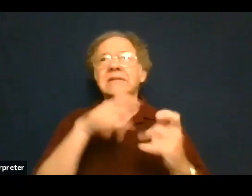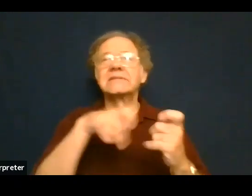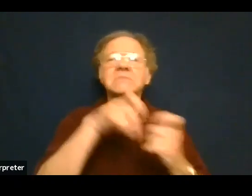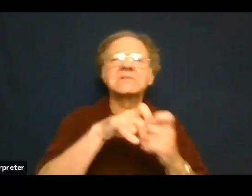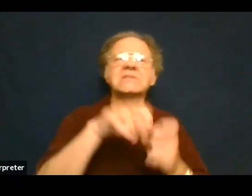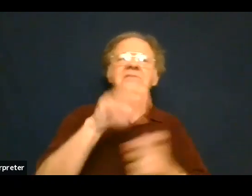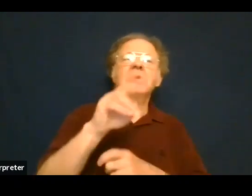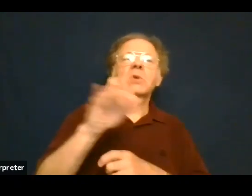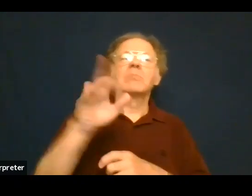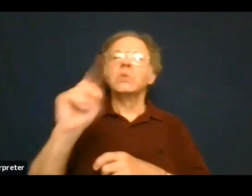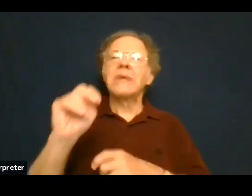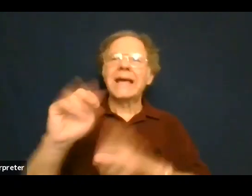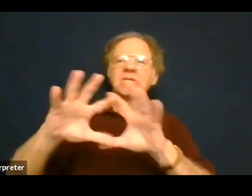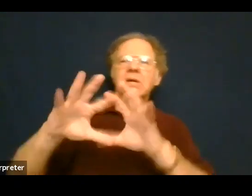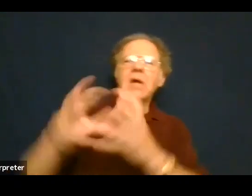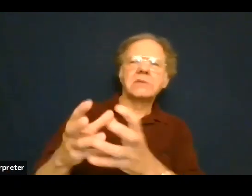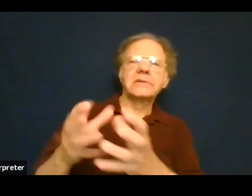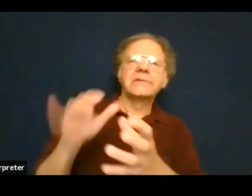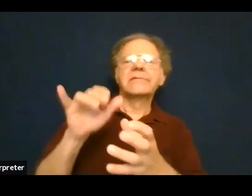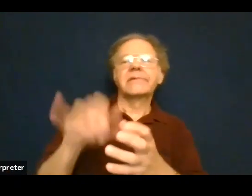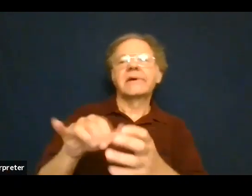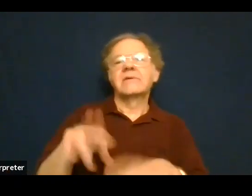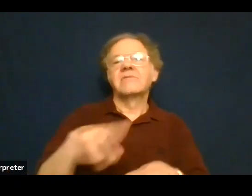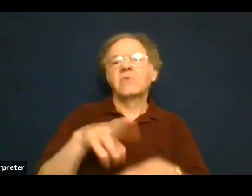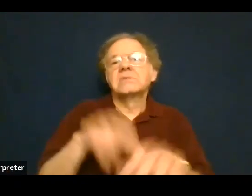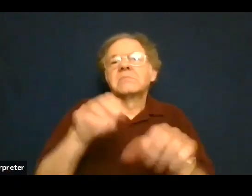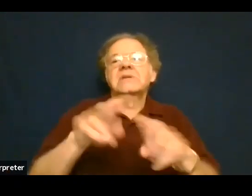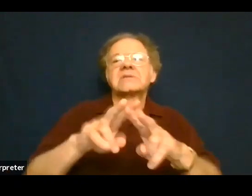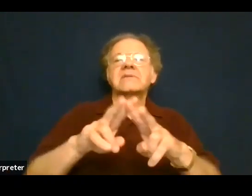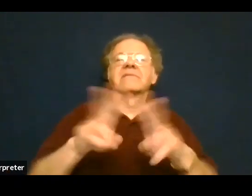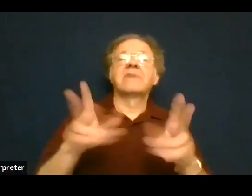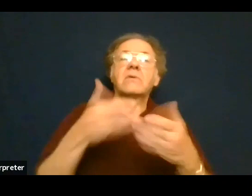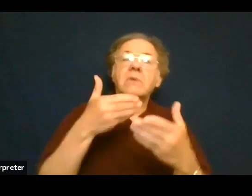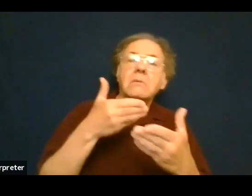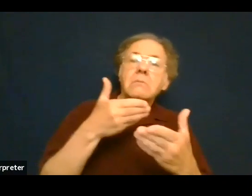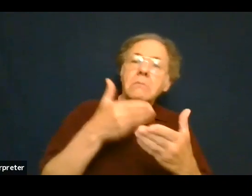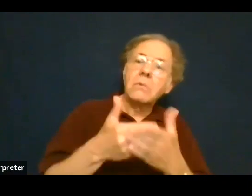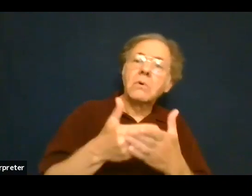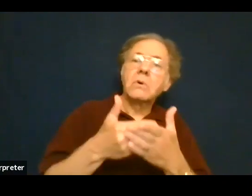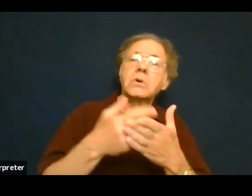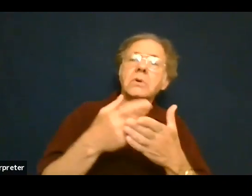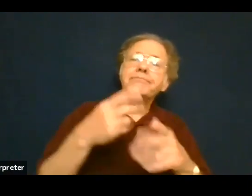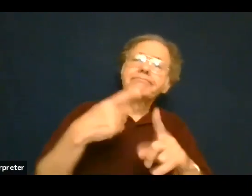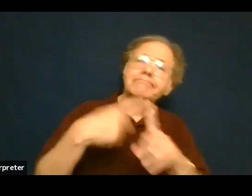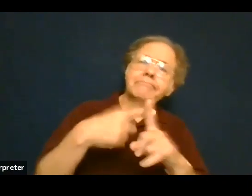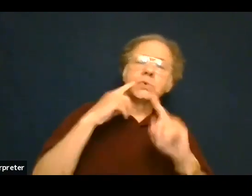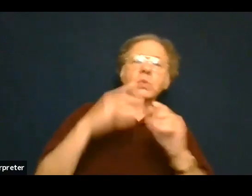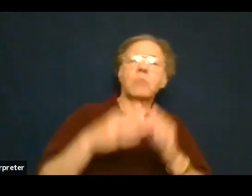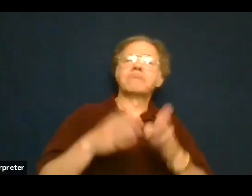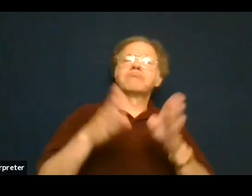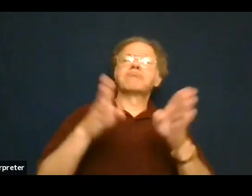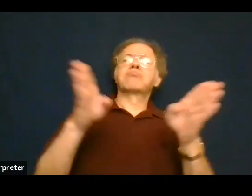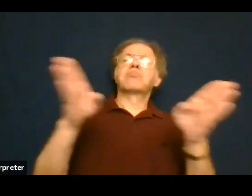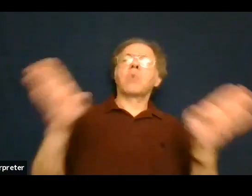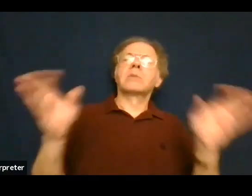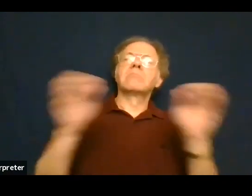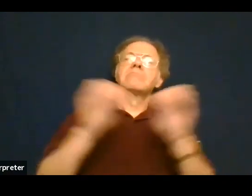is, of course, potentially very, very good to broaden the spectrum of the population that would be